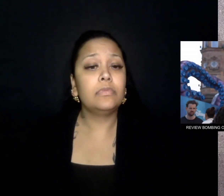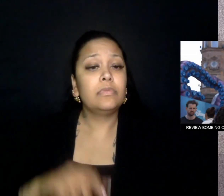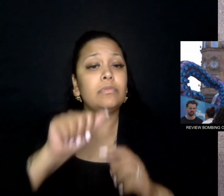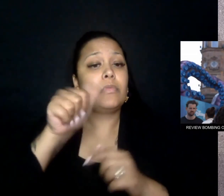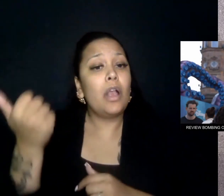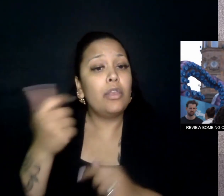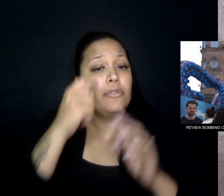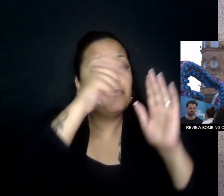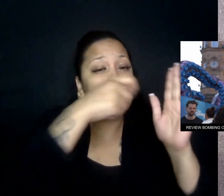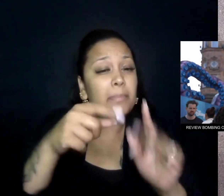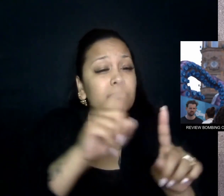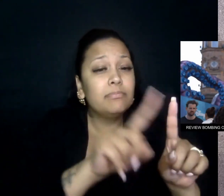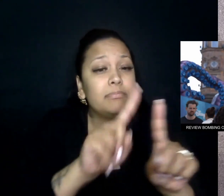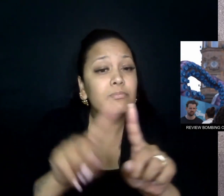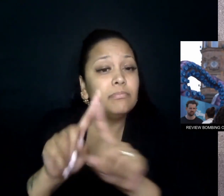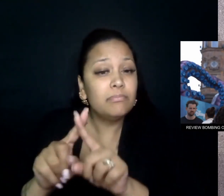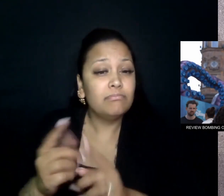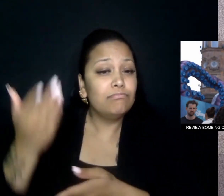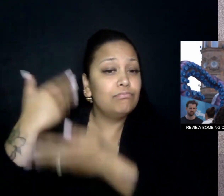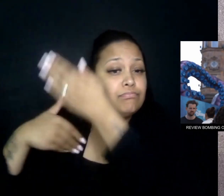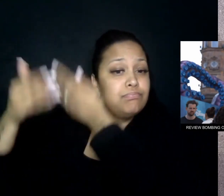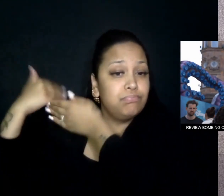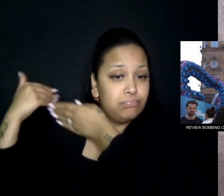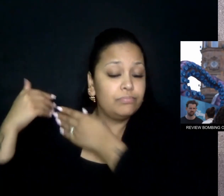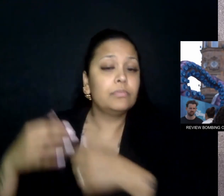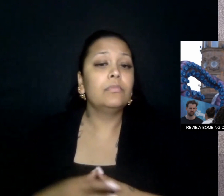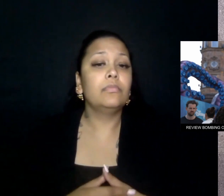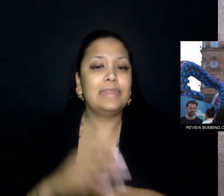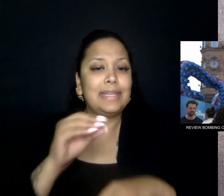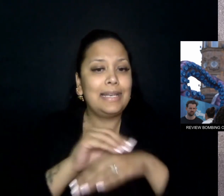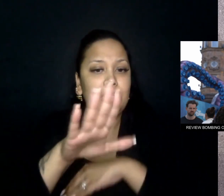Other, other films in the past have been affected by review bombing,